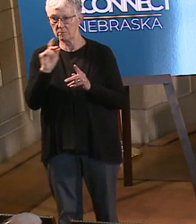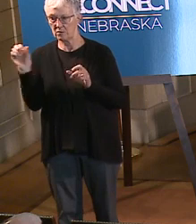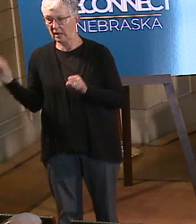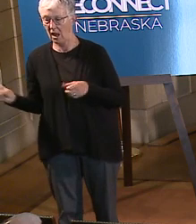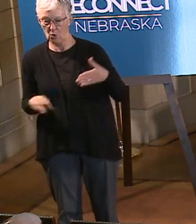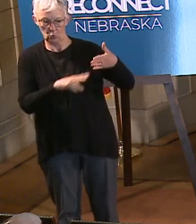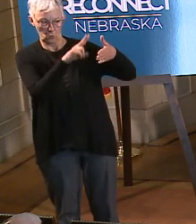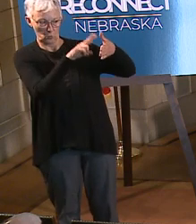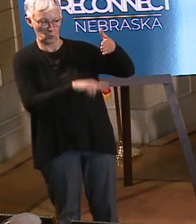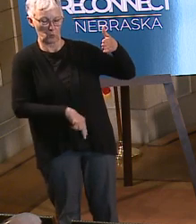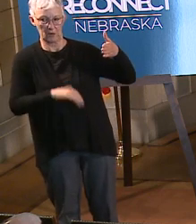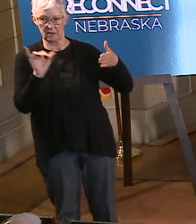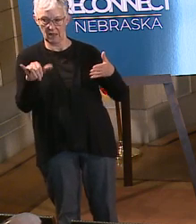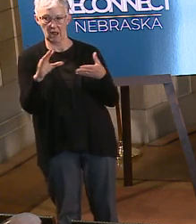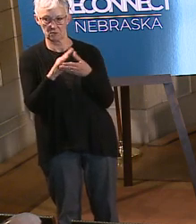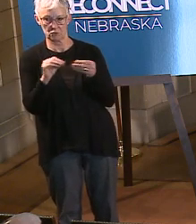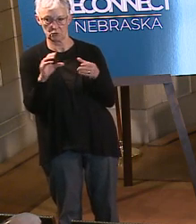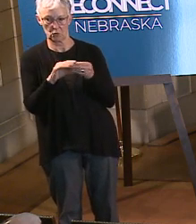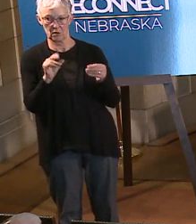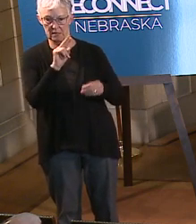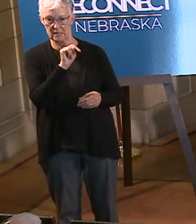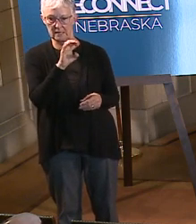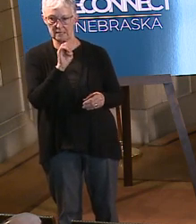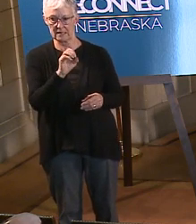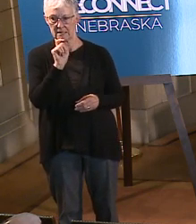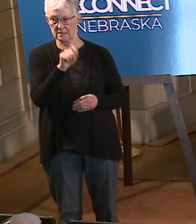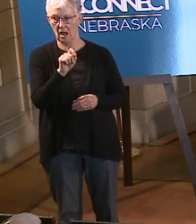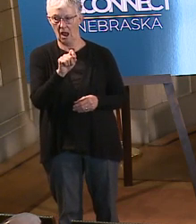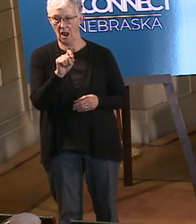CHRONICLE THE REAL LIFE IMPACT OF THE PANDEMIC FOR FUTURE